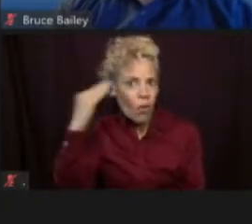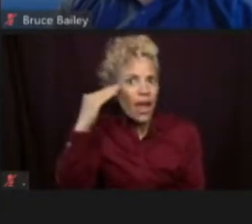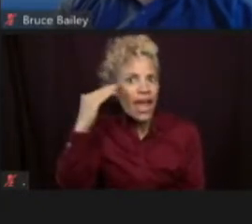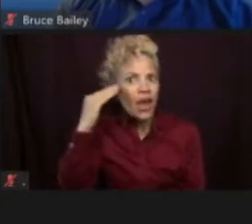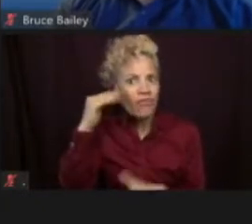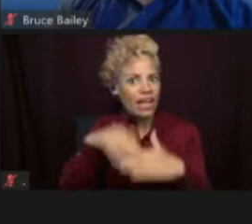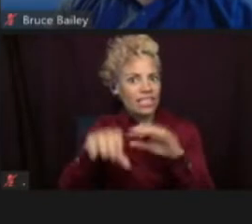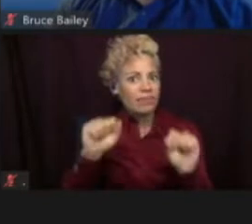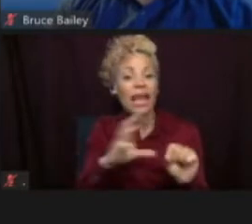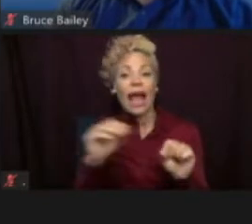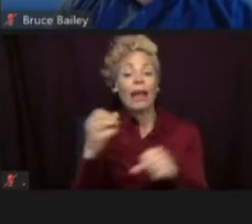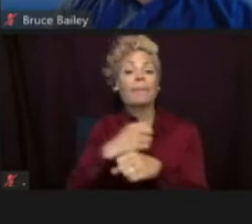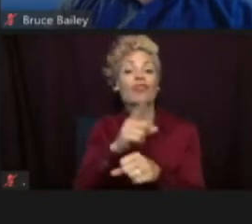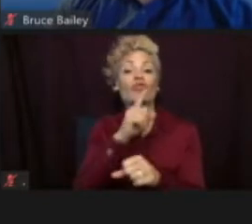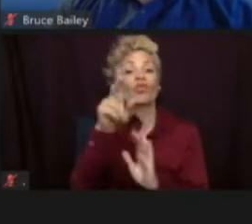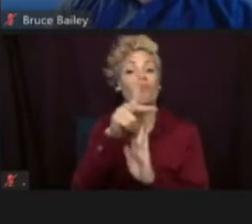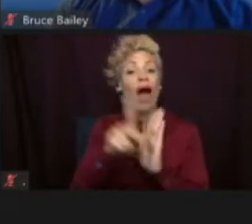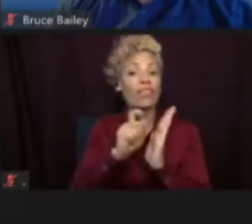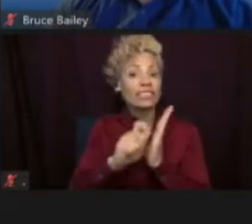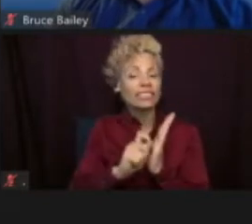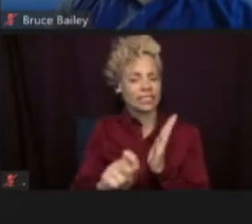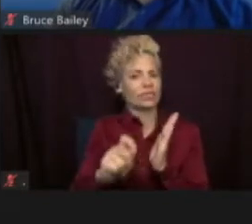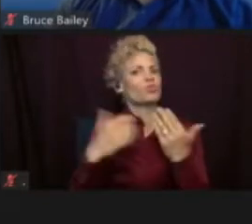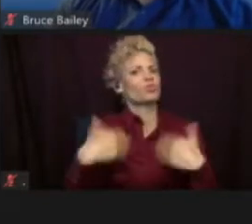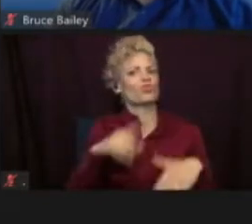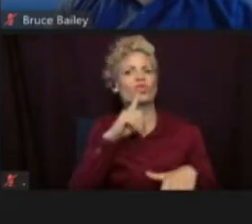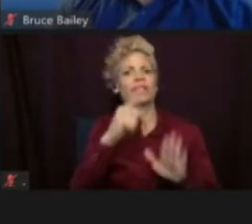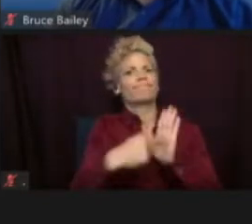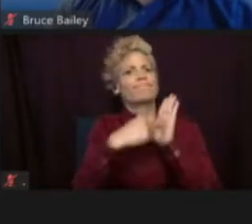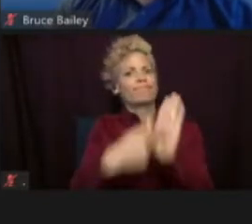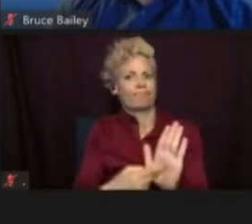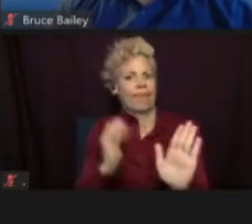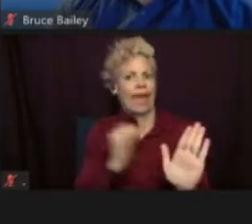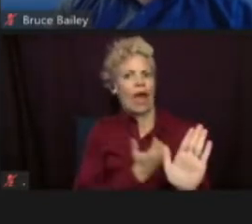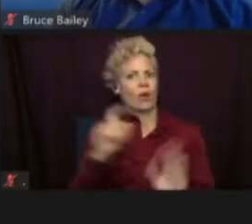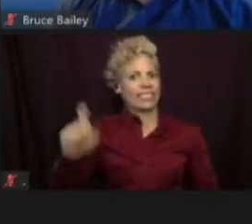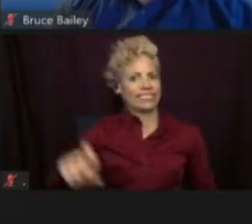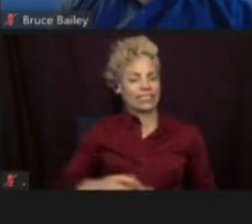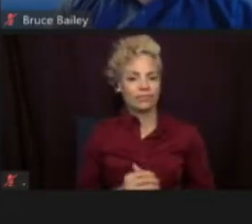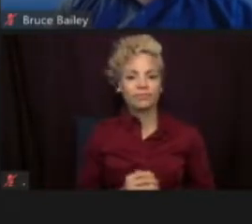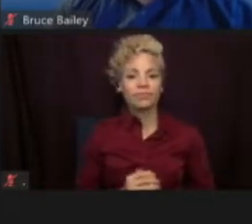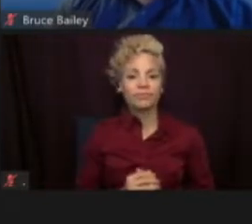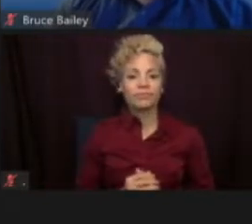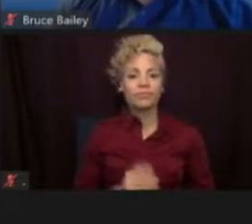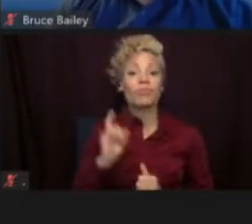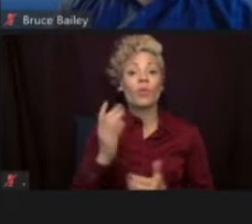were reflective of that need. So one of the things that the accessibility community did,